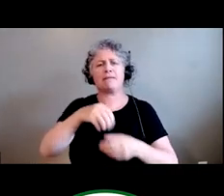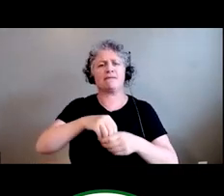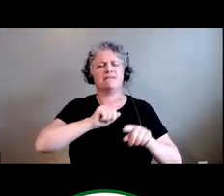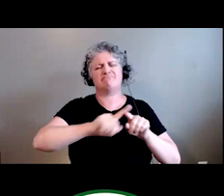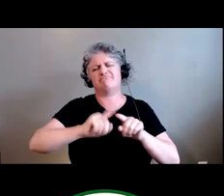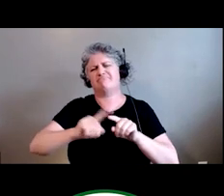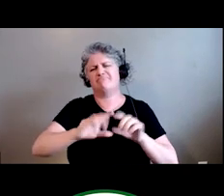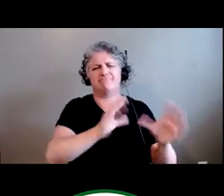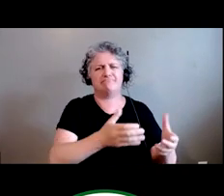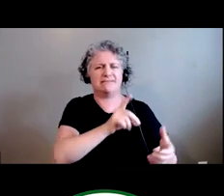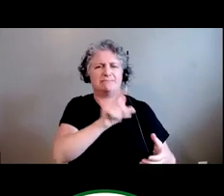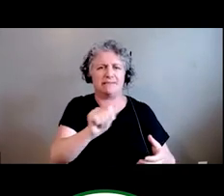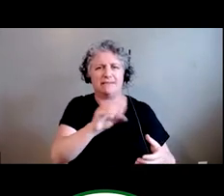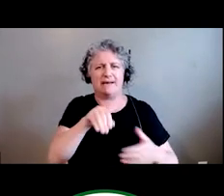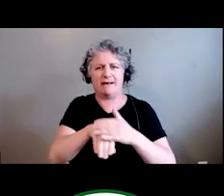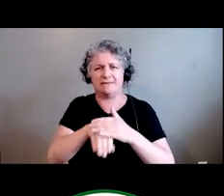local levels.